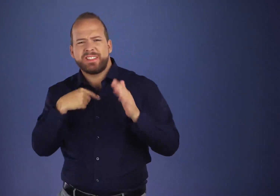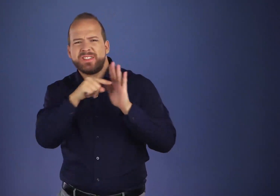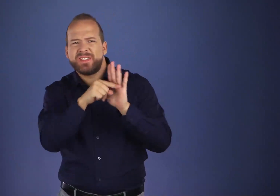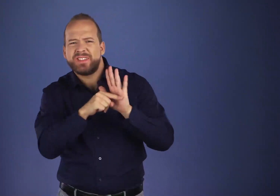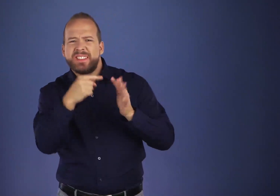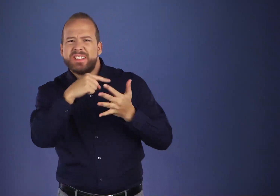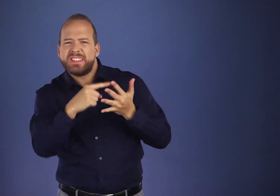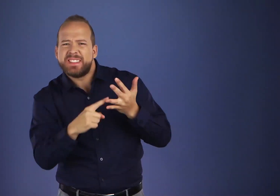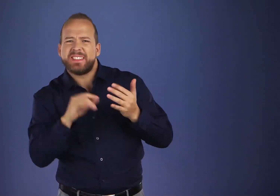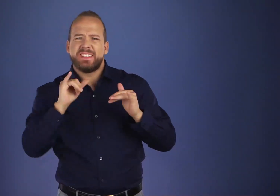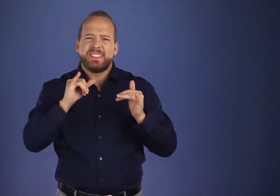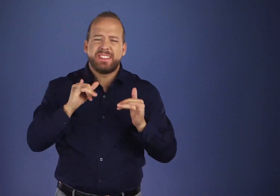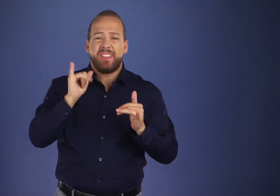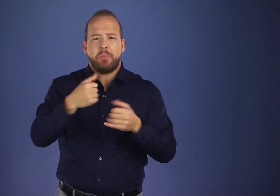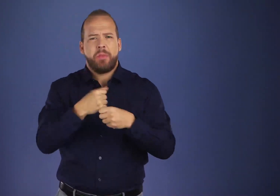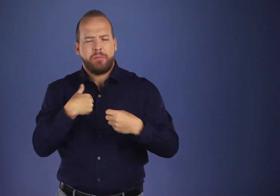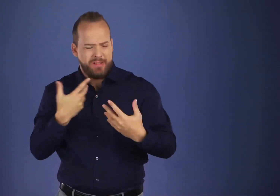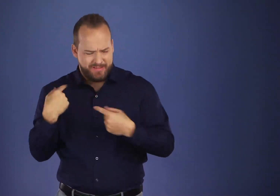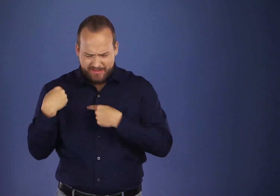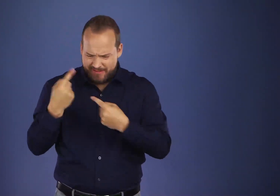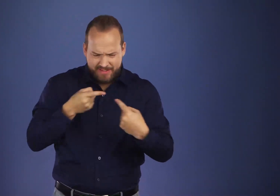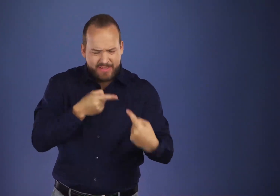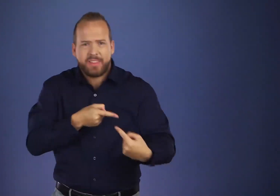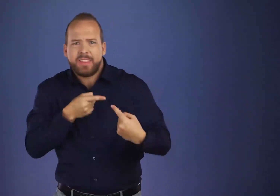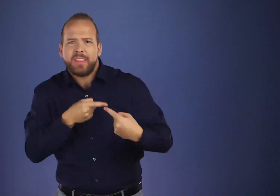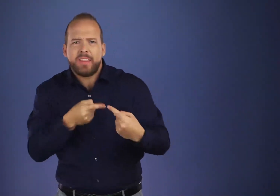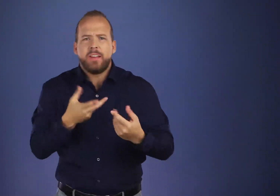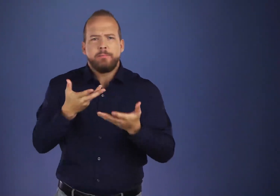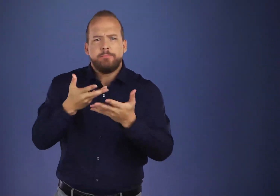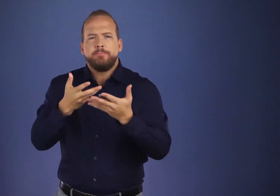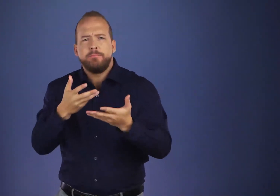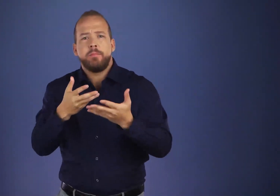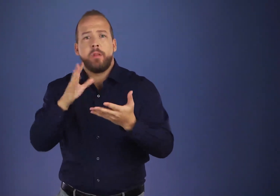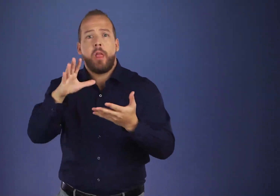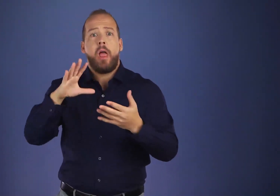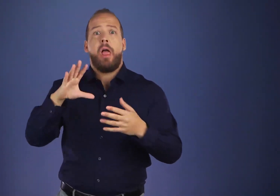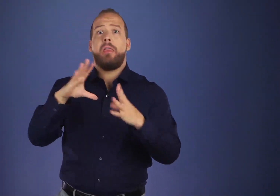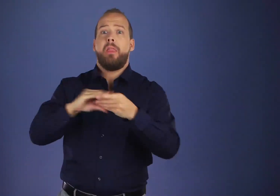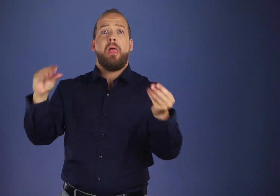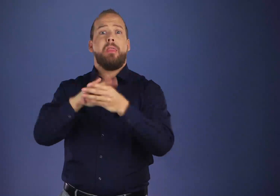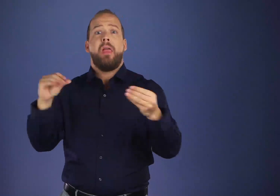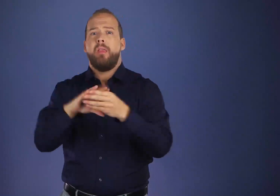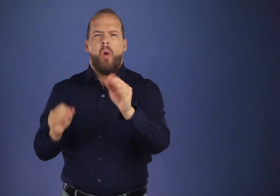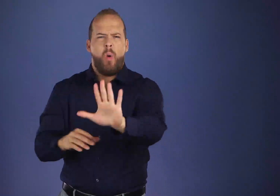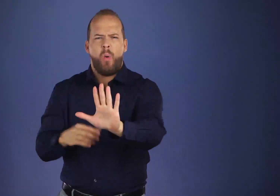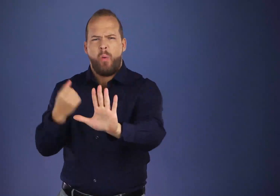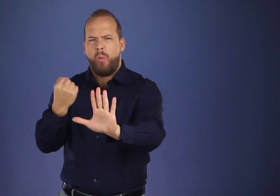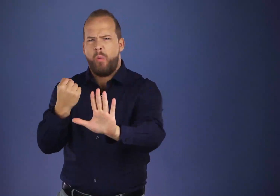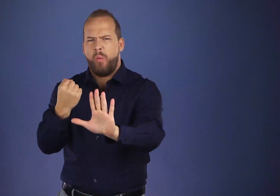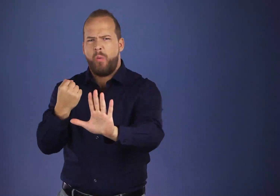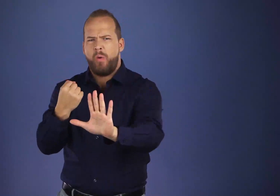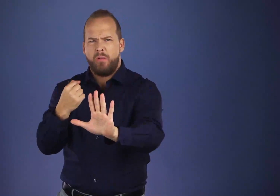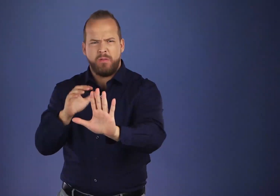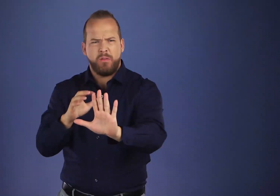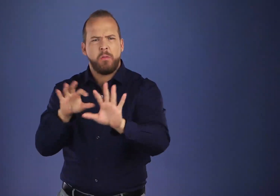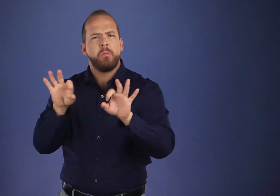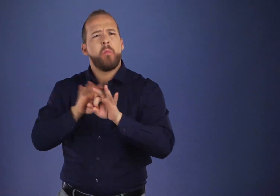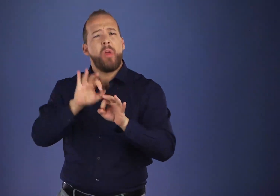Almost always we want to go further and admit other defects that have made us hard to live with.